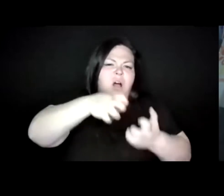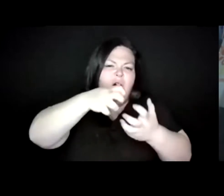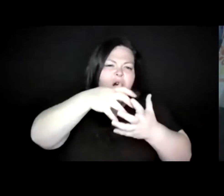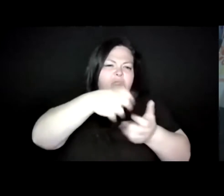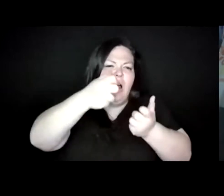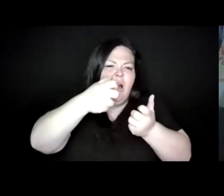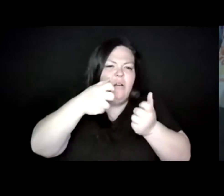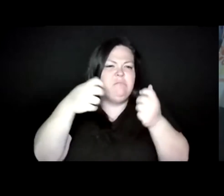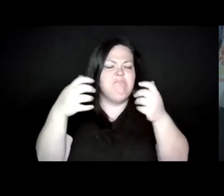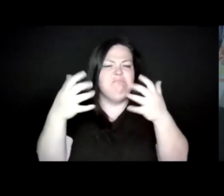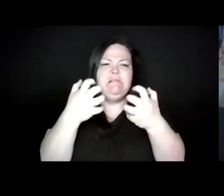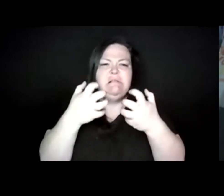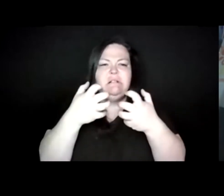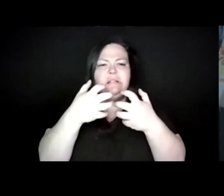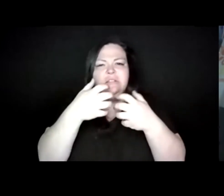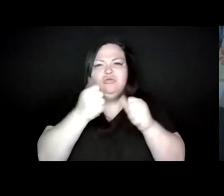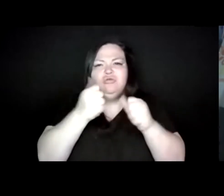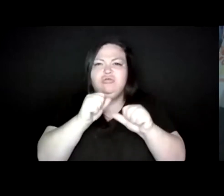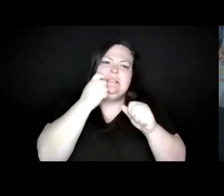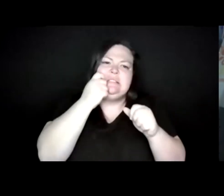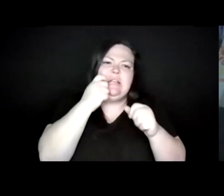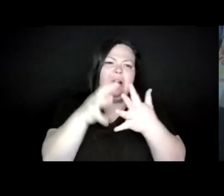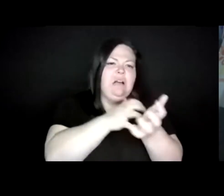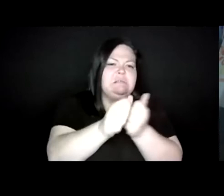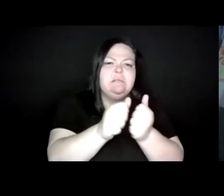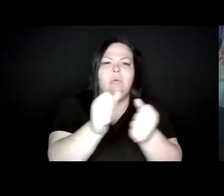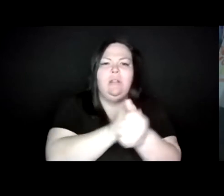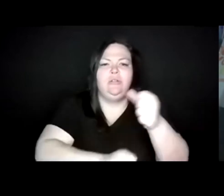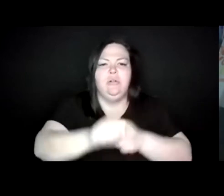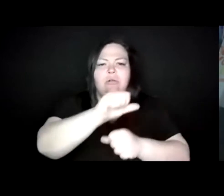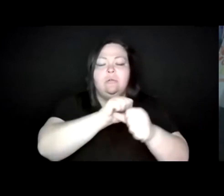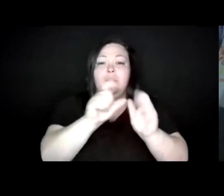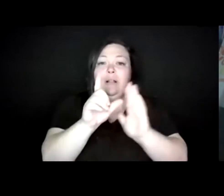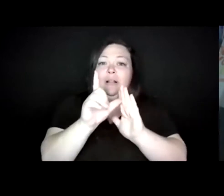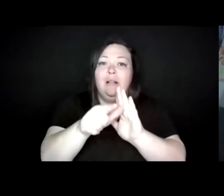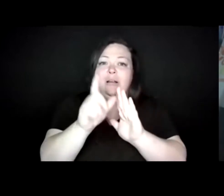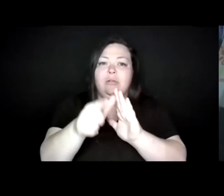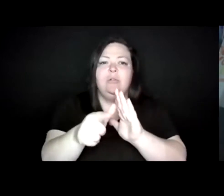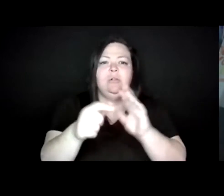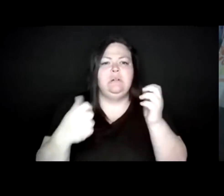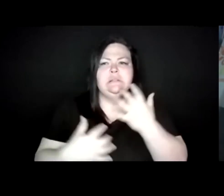beasts anointing flesh in communion with each other. Later, anxious pilgrims will/